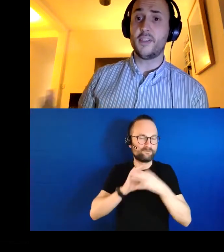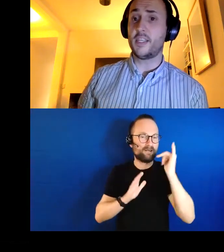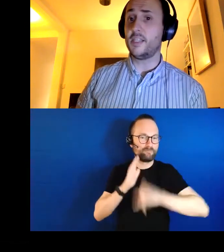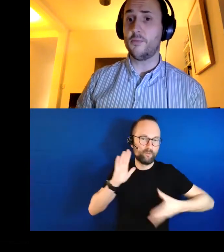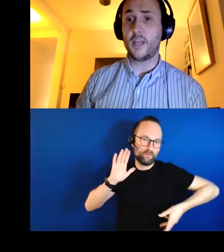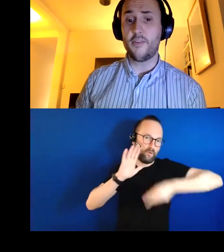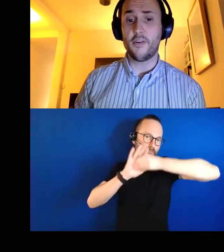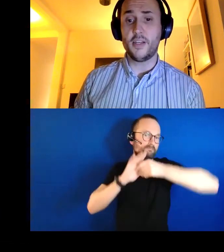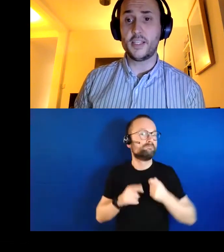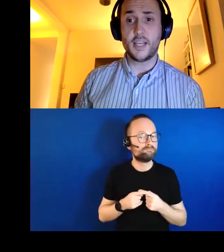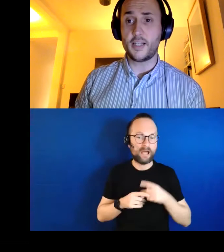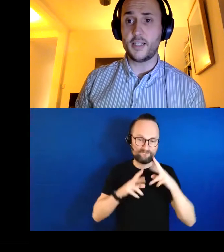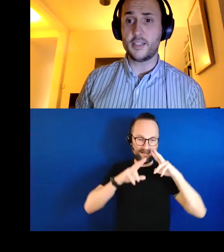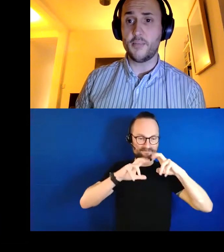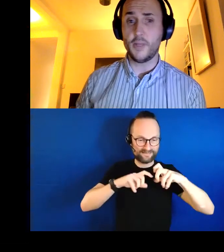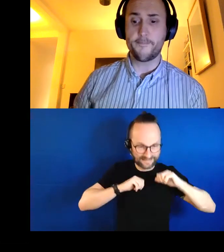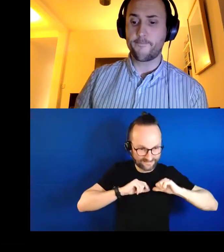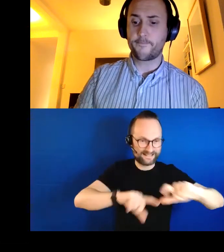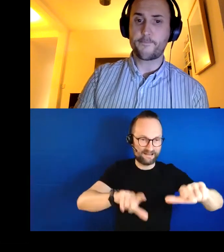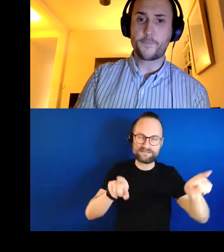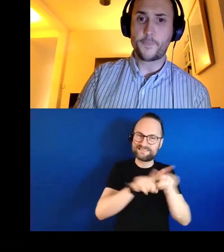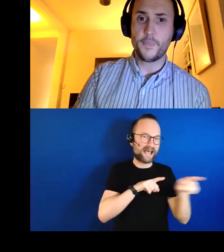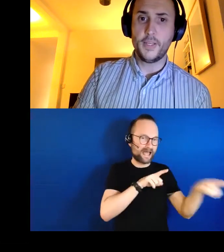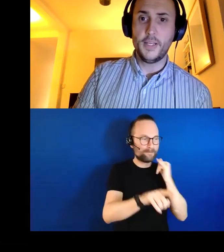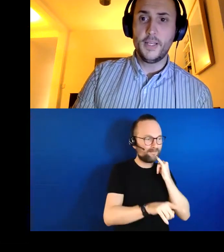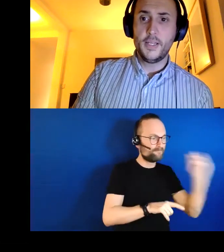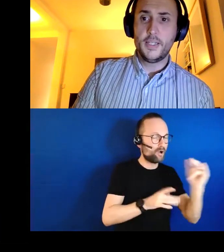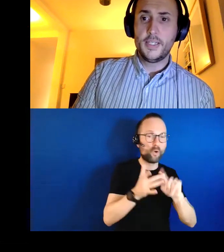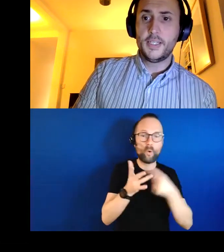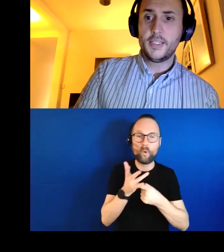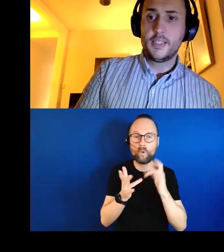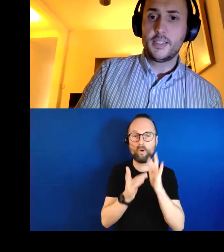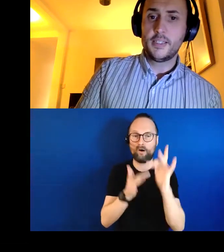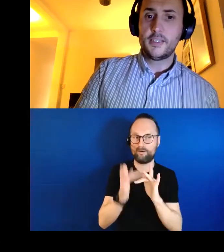It is no different to reporting on the phone and the processes after the reporters being made shall be the